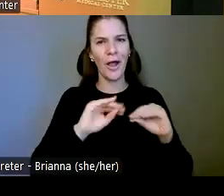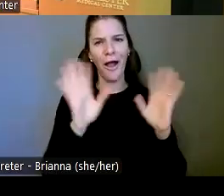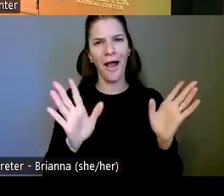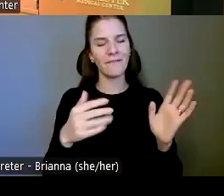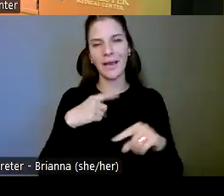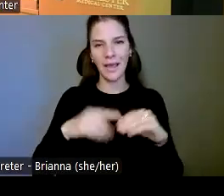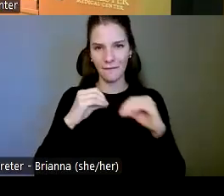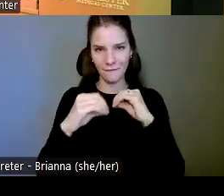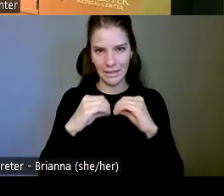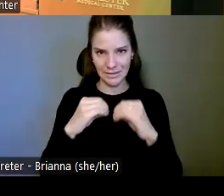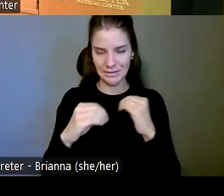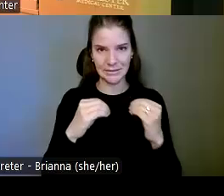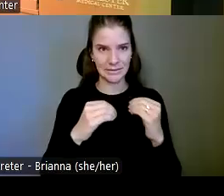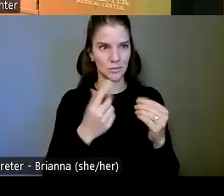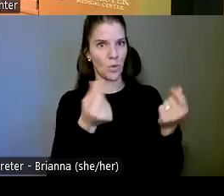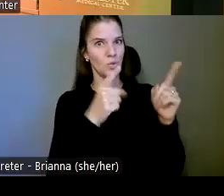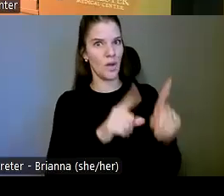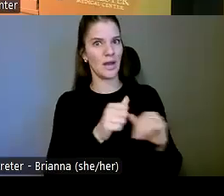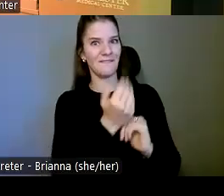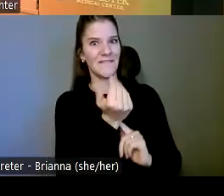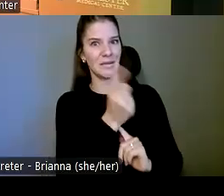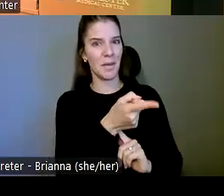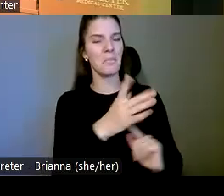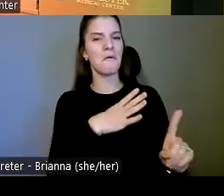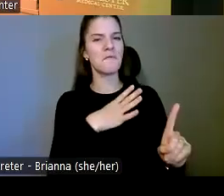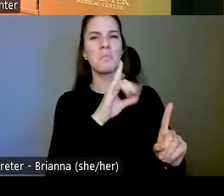going on in 15 minutes. Let's step back. Let's introduce you to one of the fellows and let's